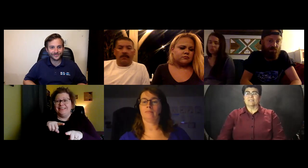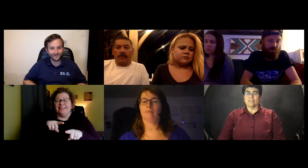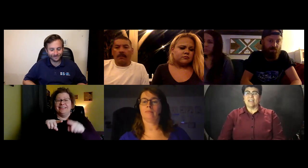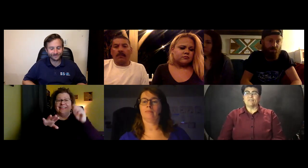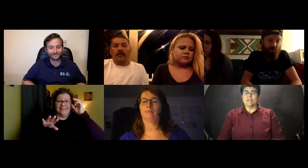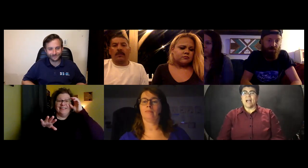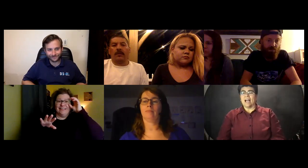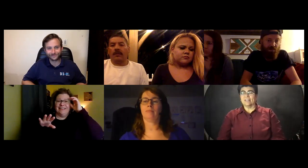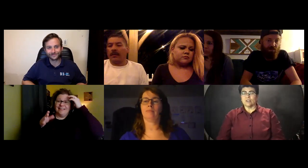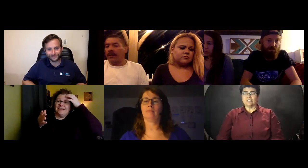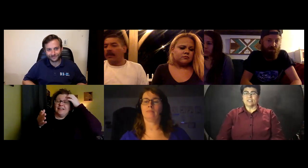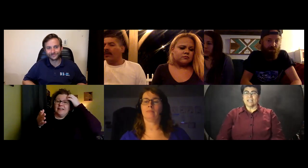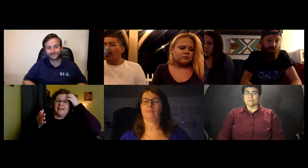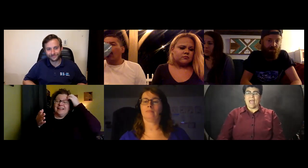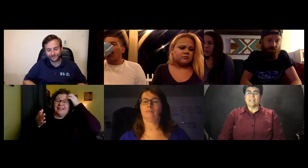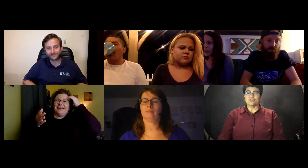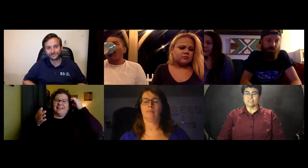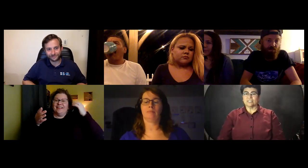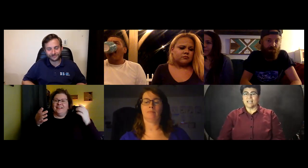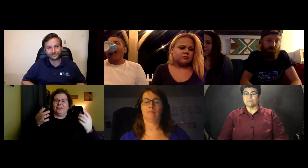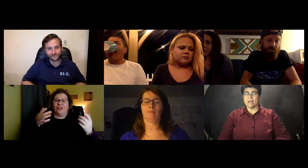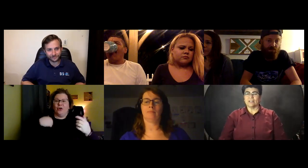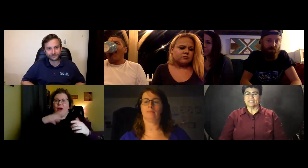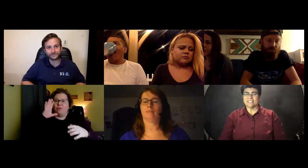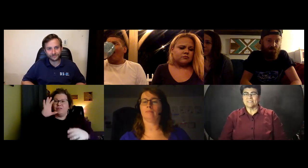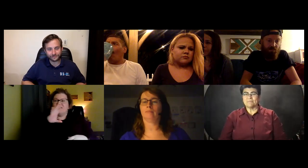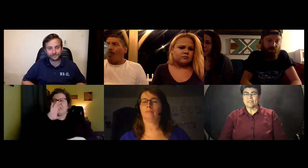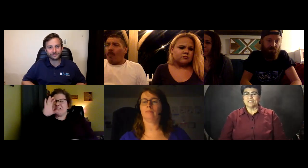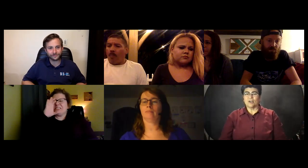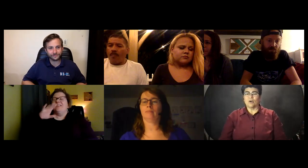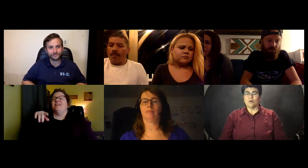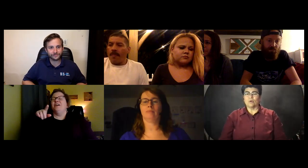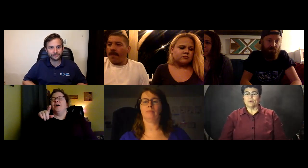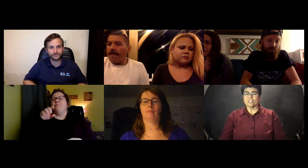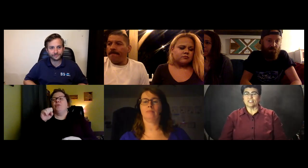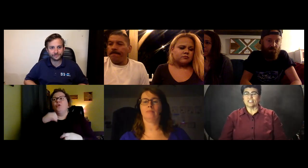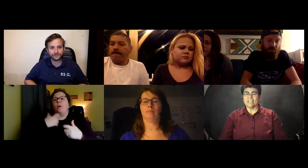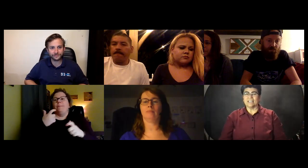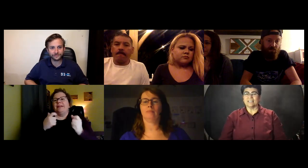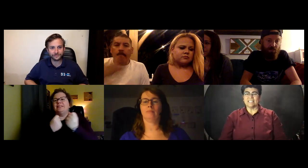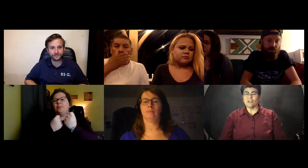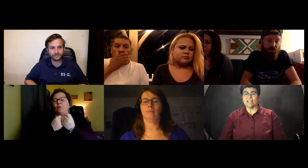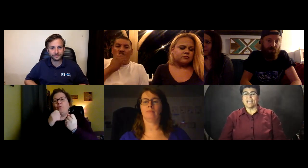the fbi trying to get answers as parents